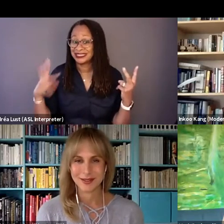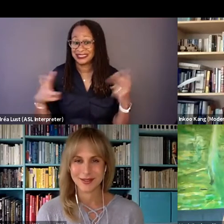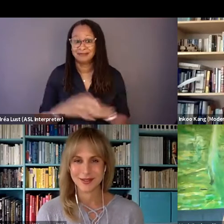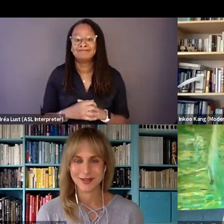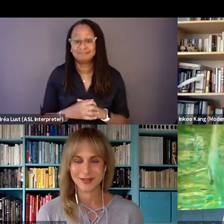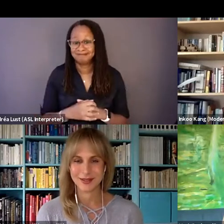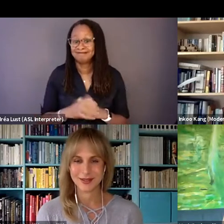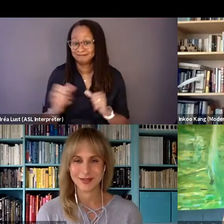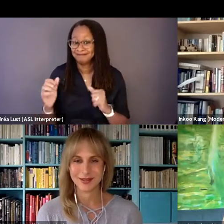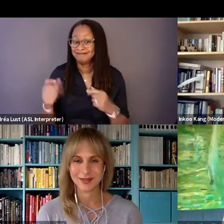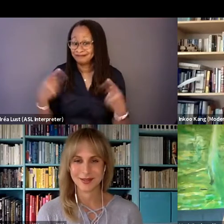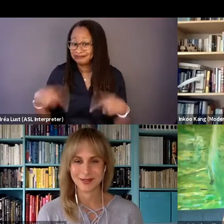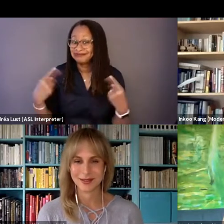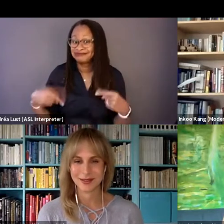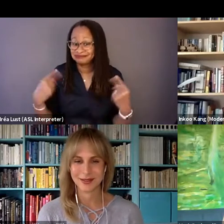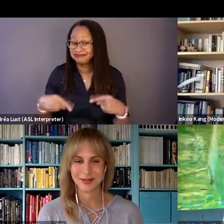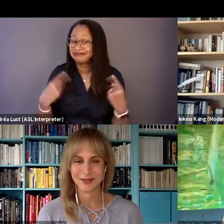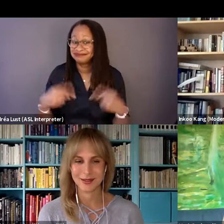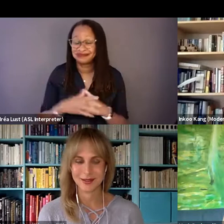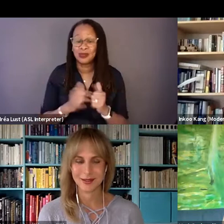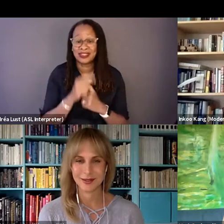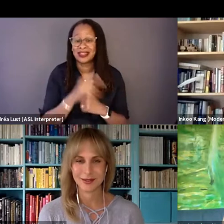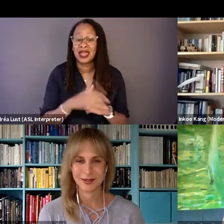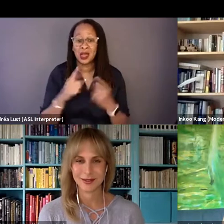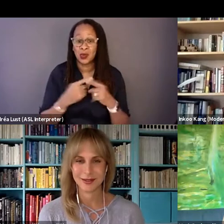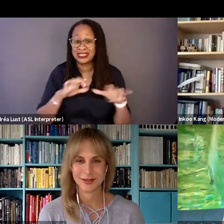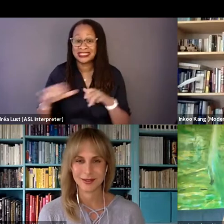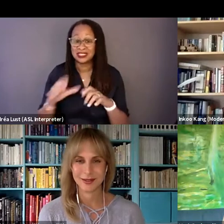And when he did talk to me, he was very nice.